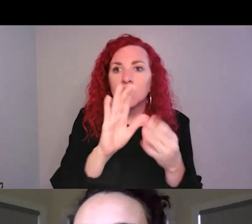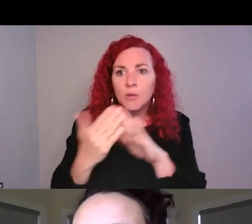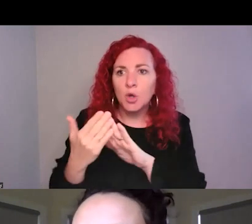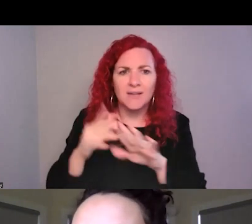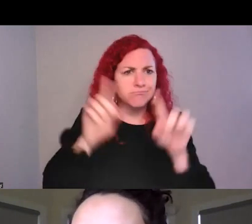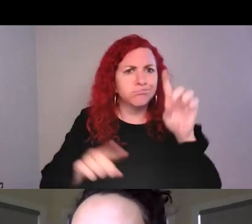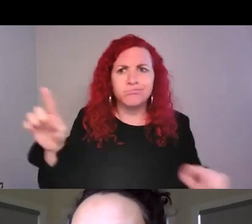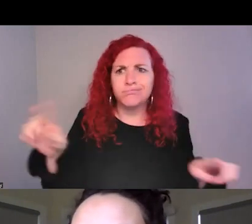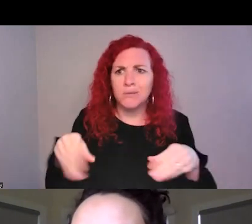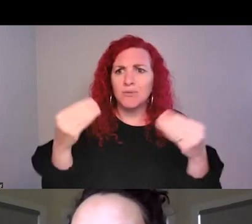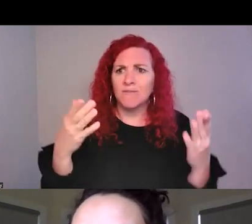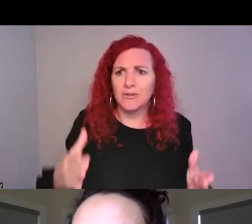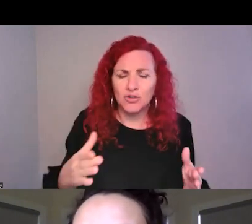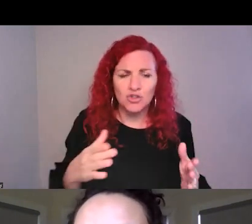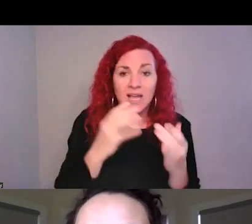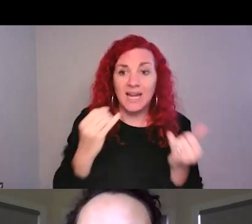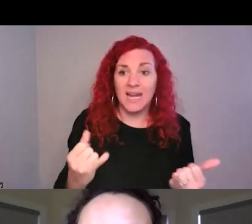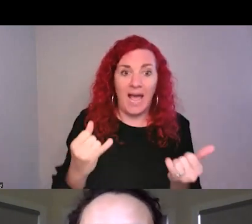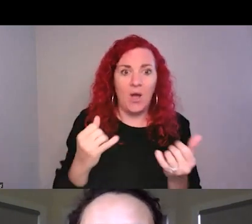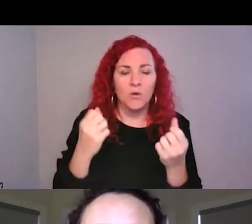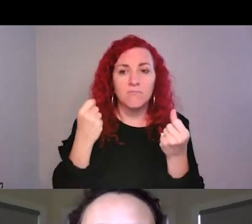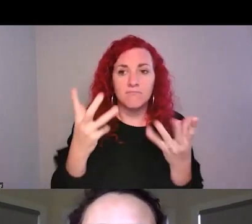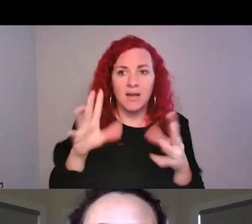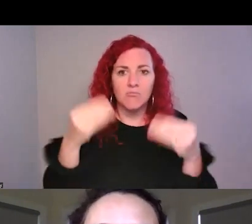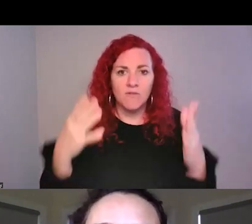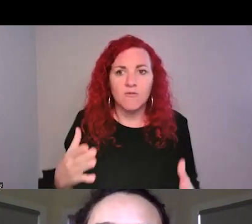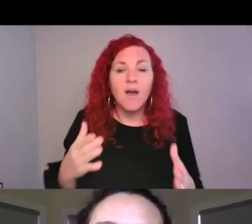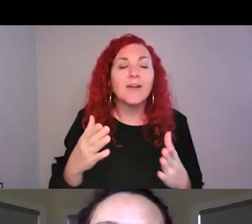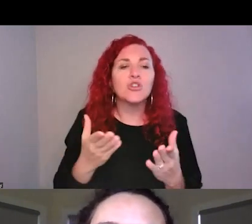NOW SERVING THE CENTRAL MARYLAND REGION.